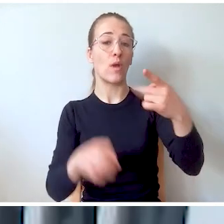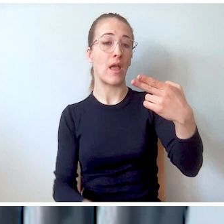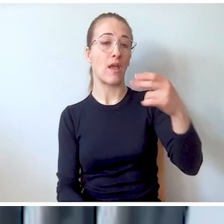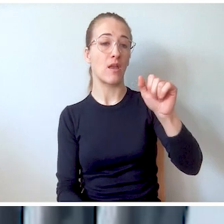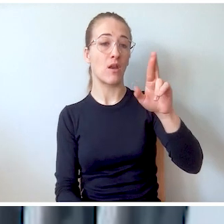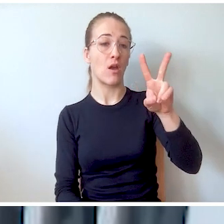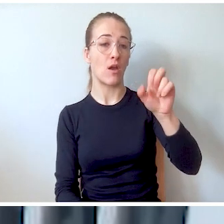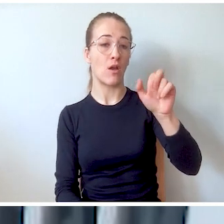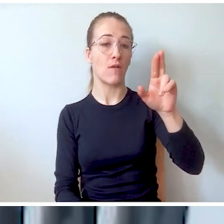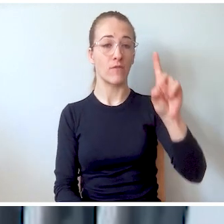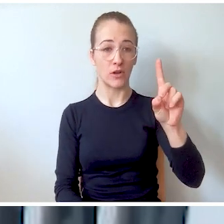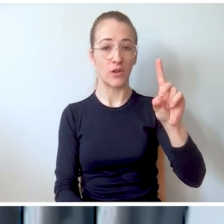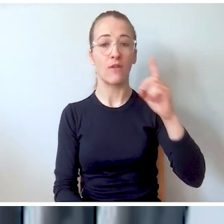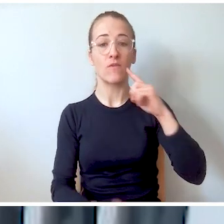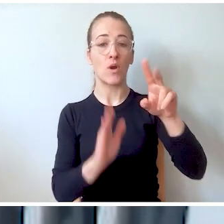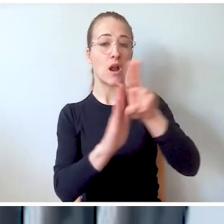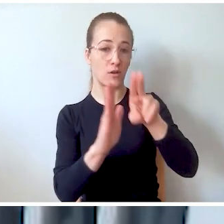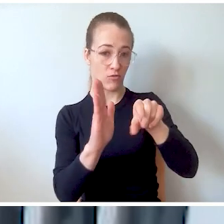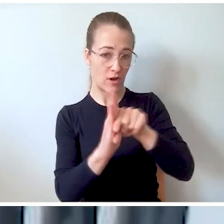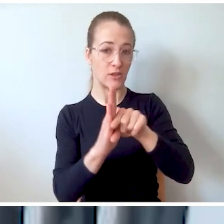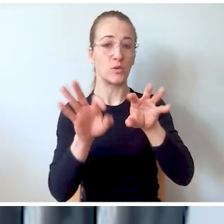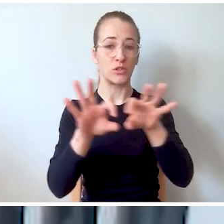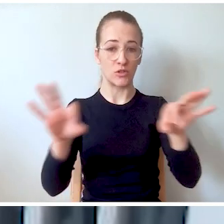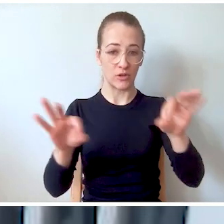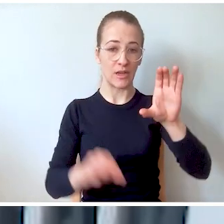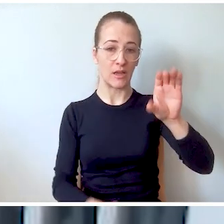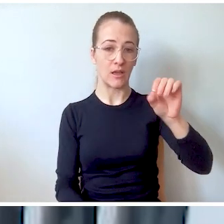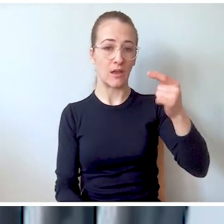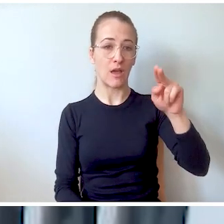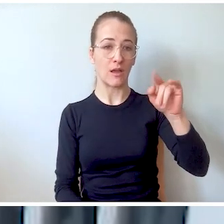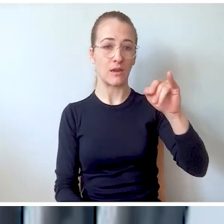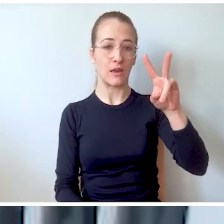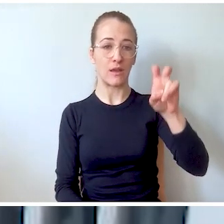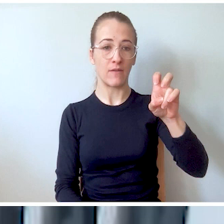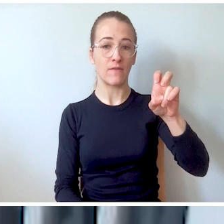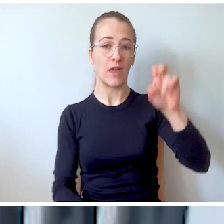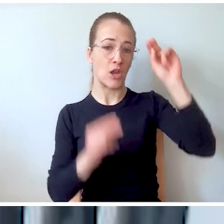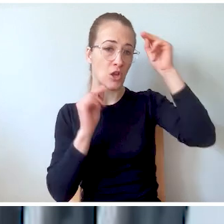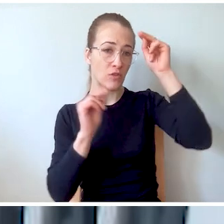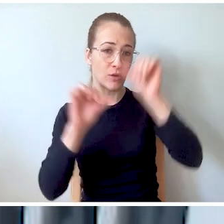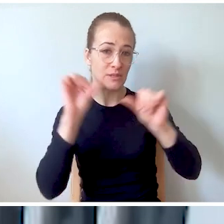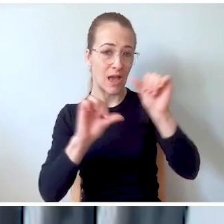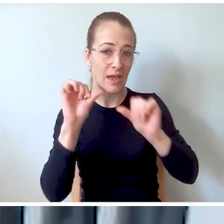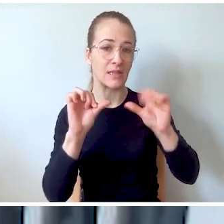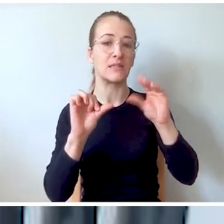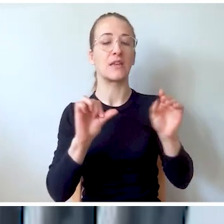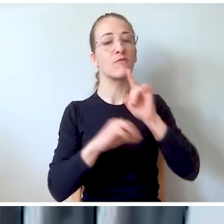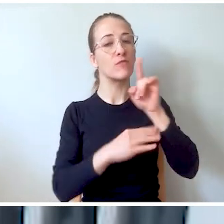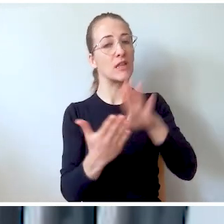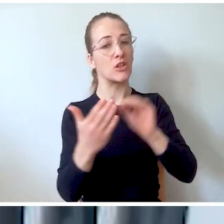where I did my undergraduate degree in cognitive neuroscience and really learned to re-understand myself.